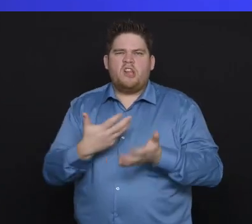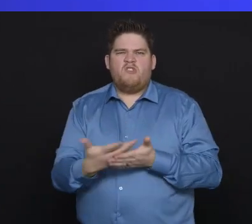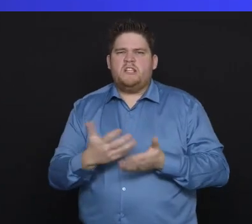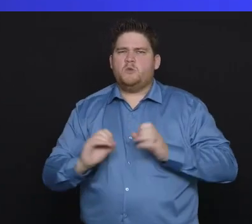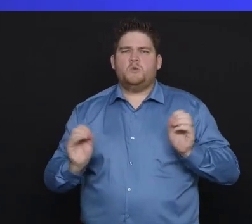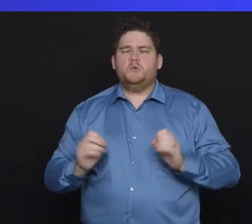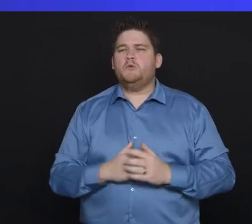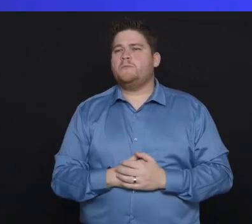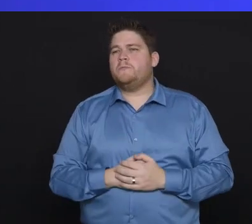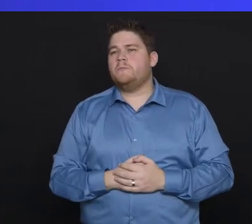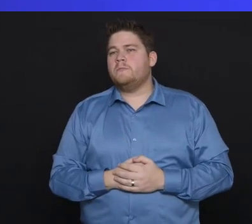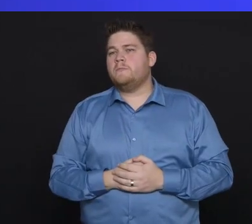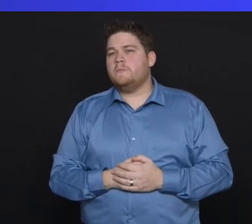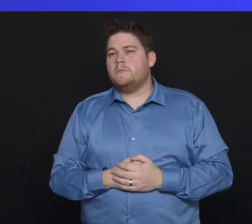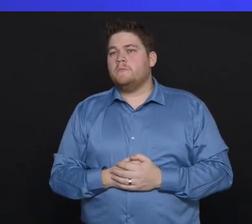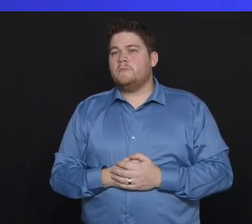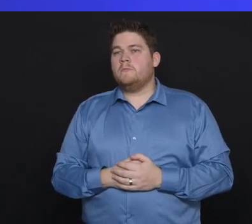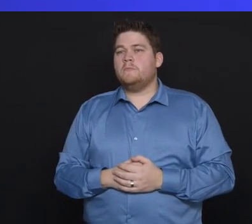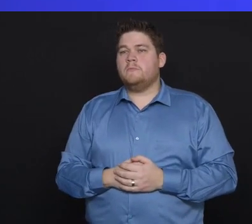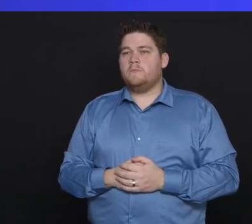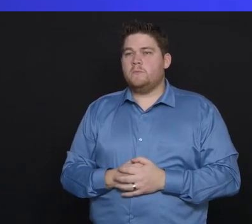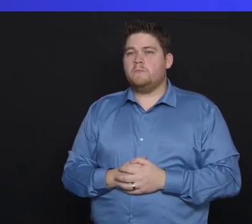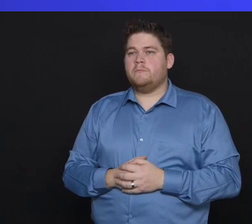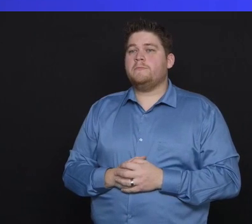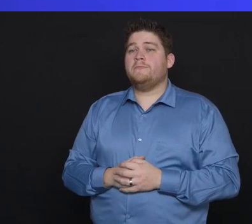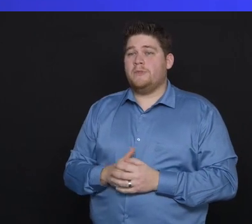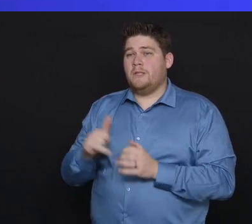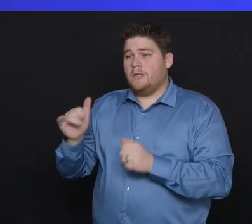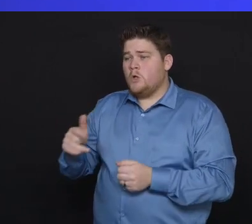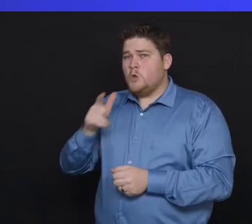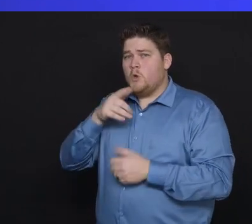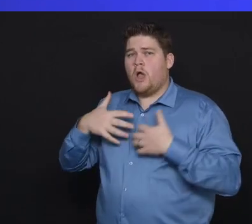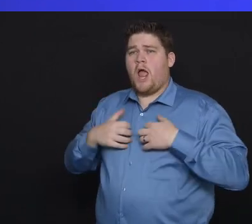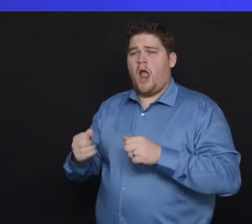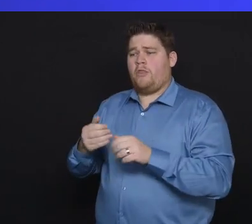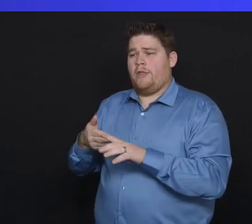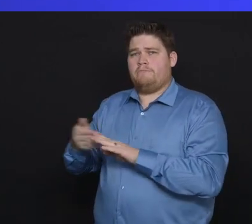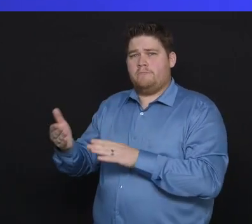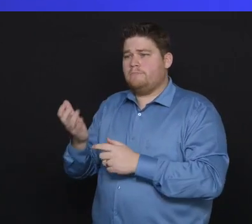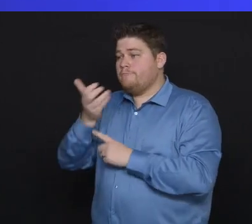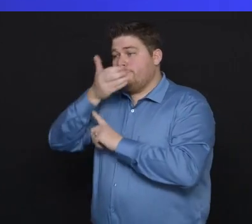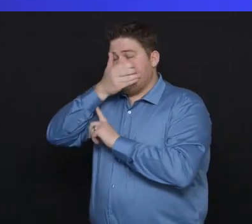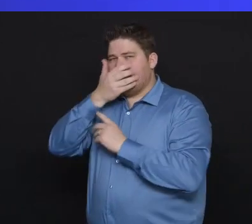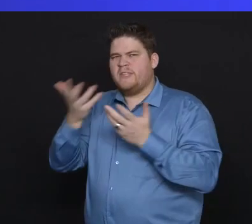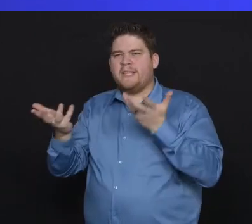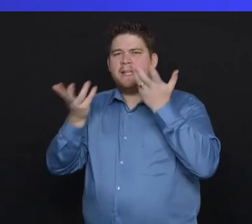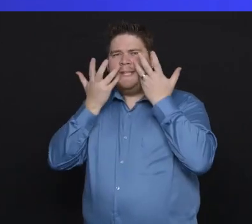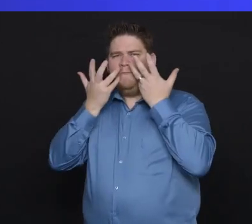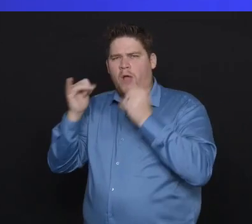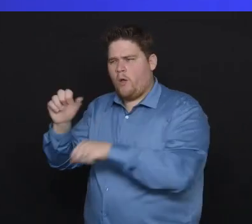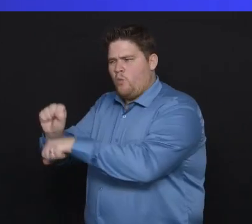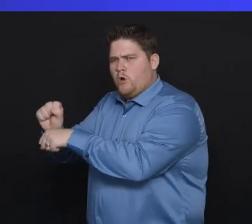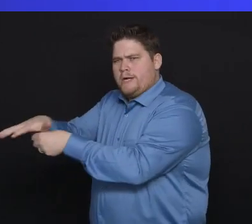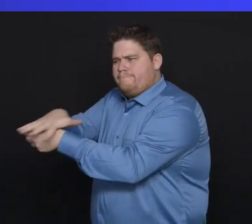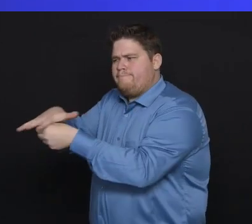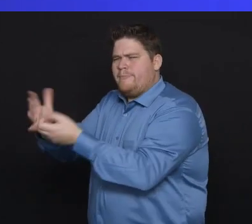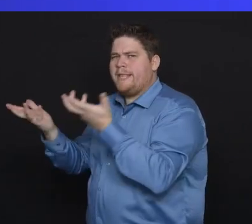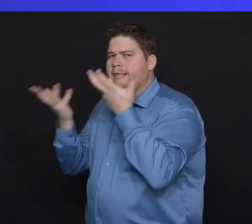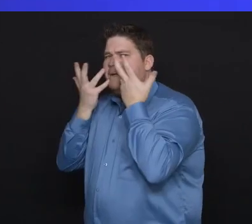Making sure we have the appropriate complete personal protective equipment that we need but not having to change it